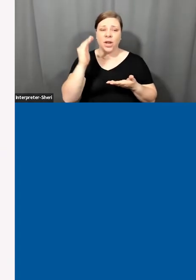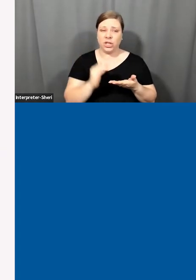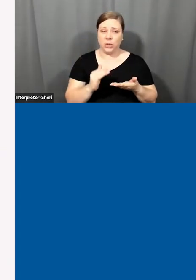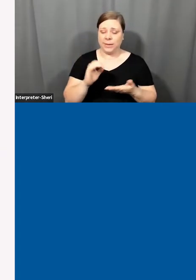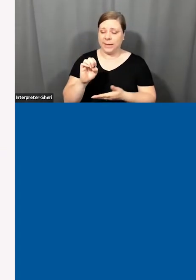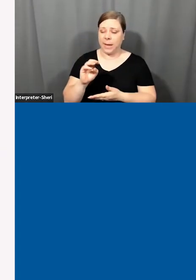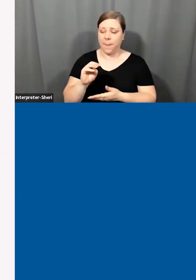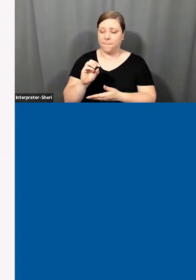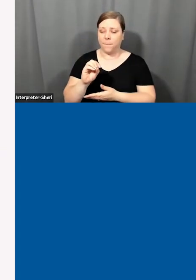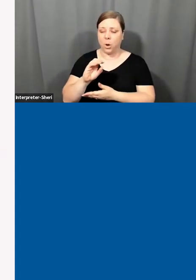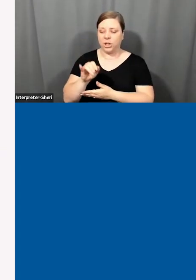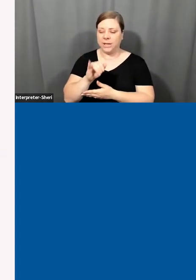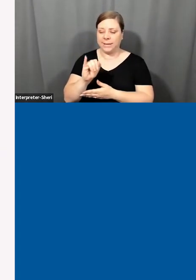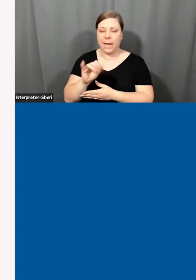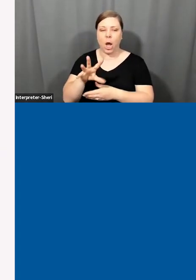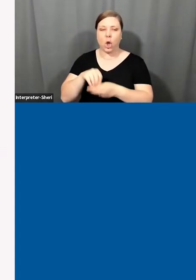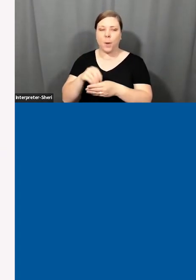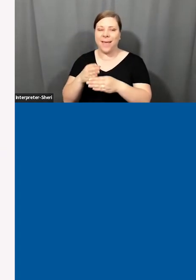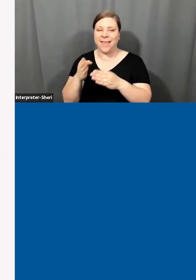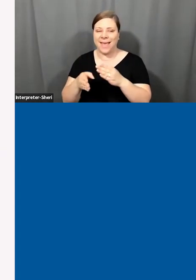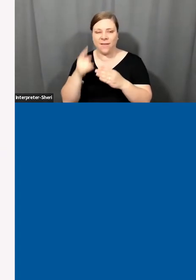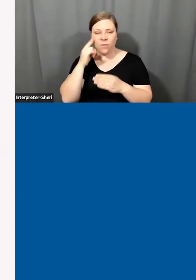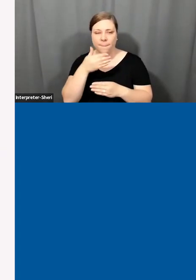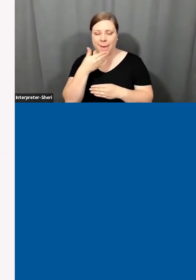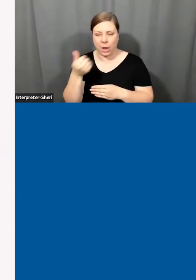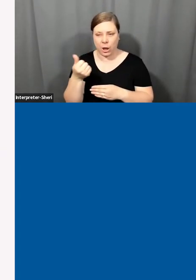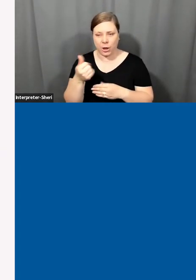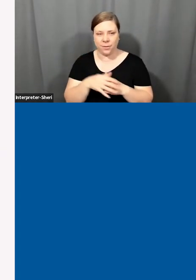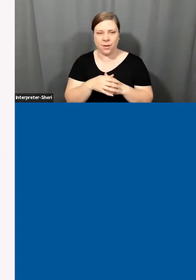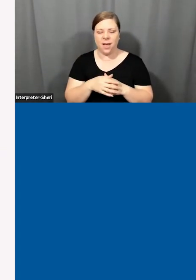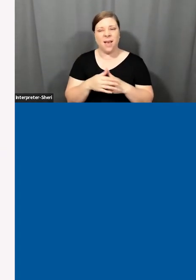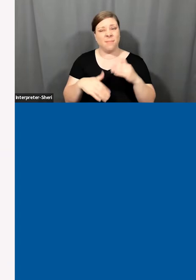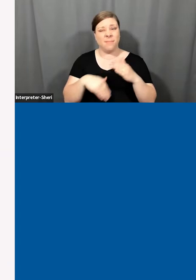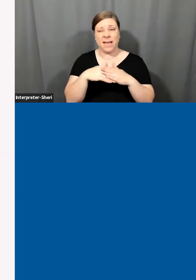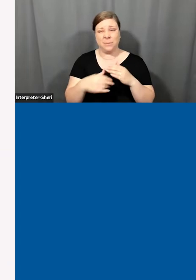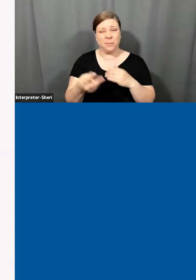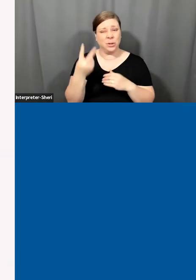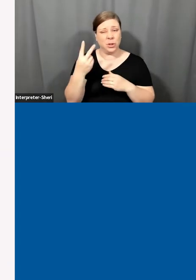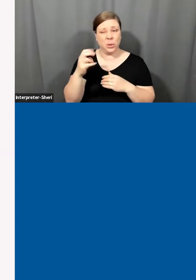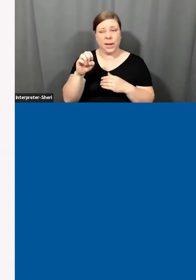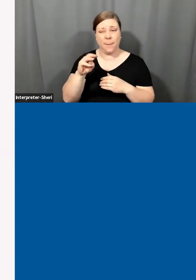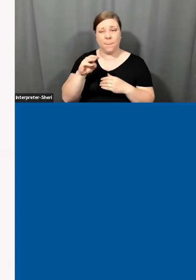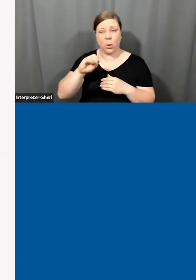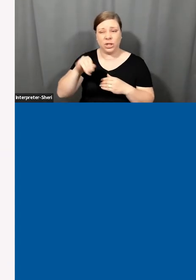at the end for better legibility. I do a maximum of two emojis in my whole post. We have a detailed image description